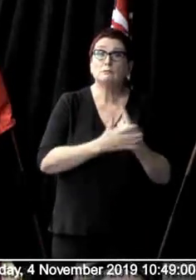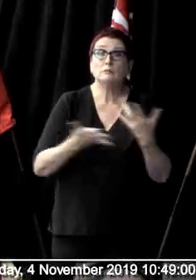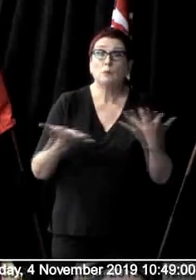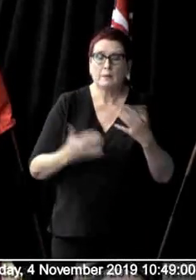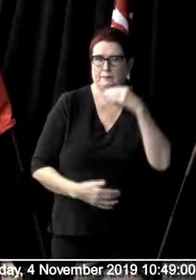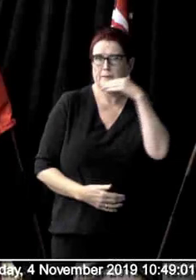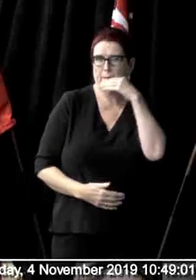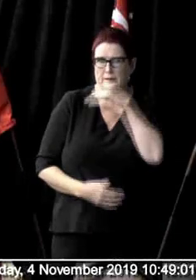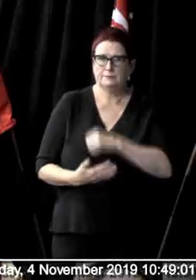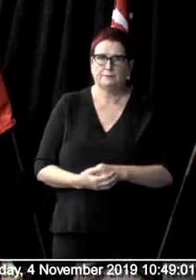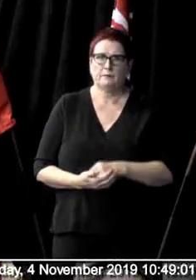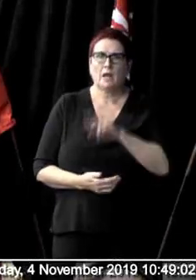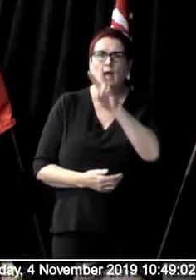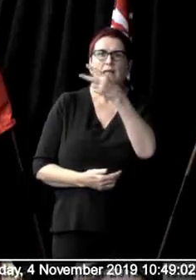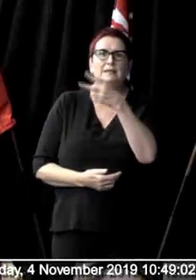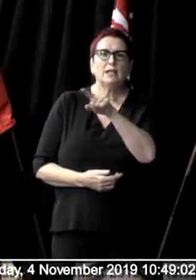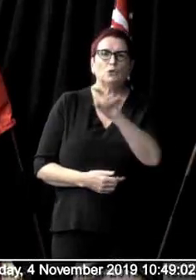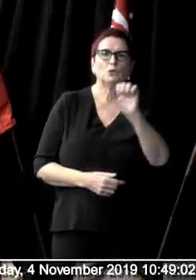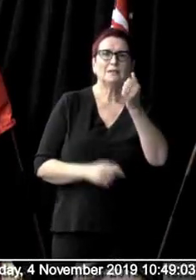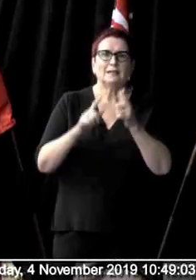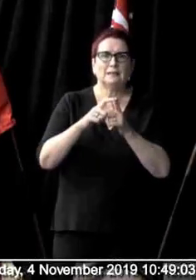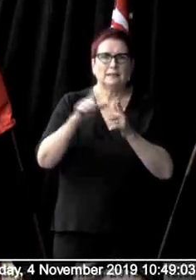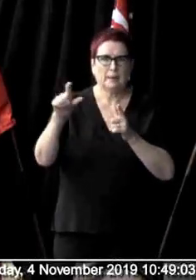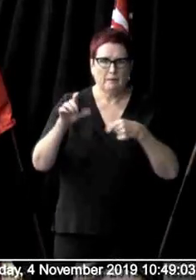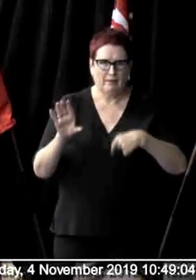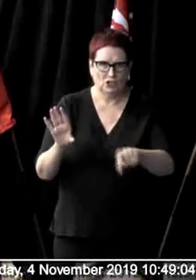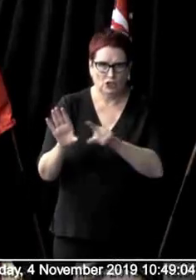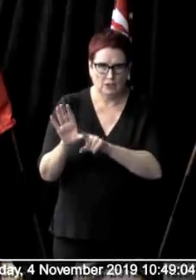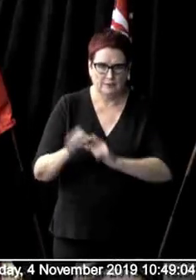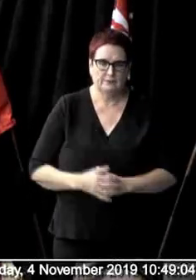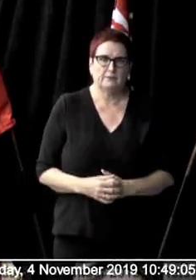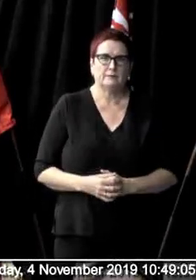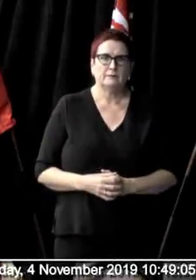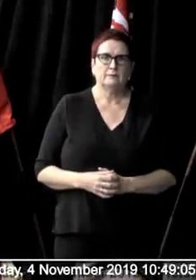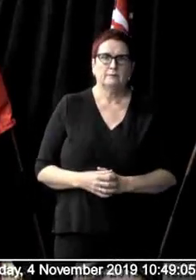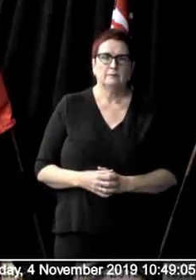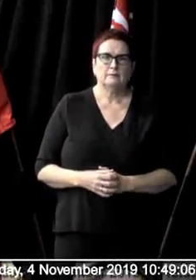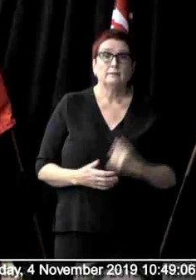Melbourne from the 2nd until the 6th of December, led by Ms Kate Eastman